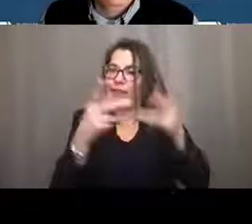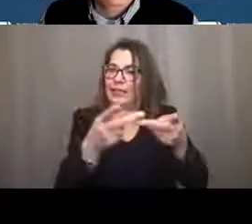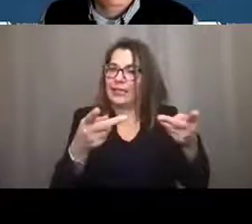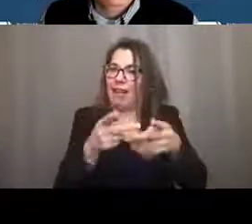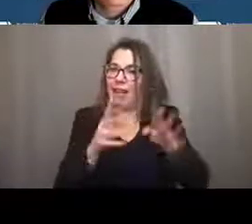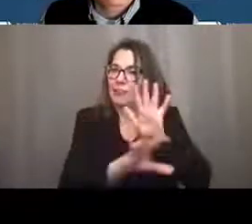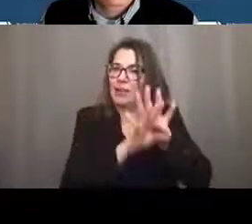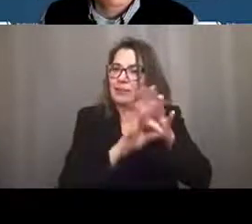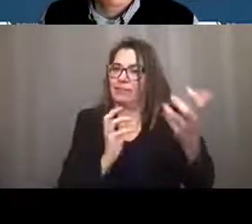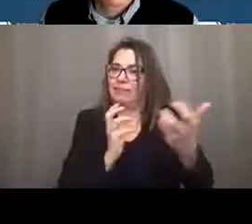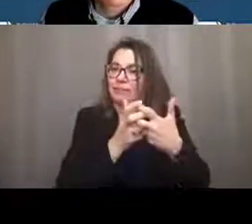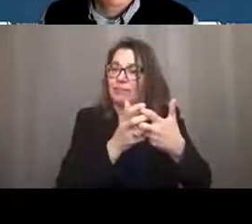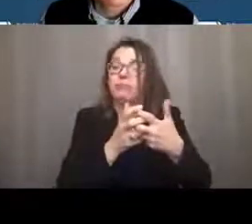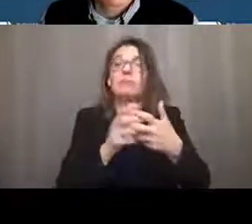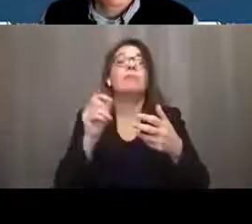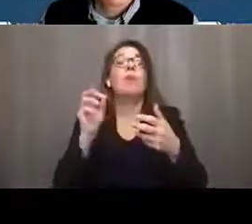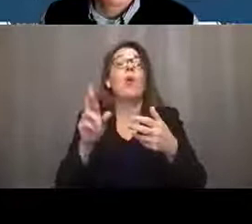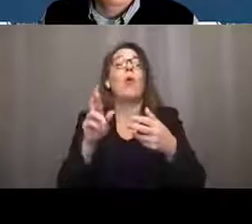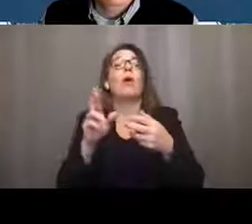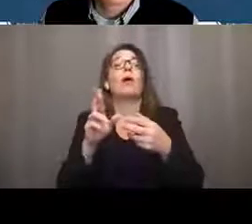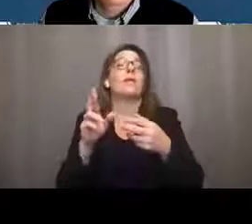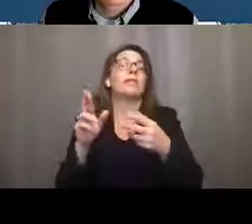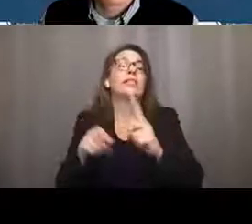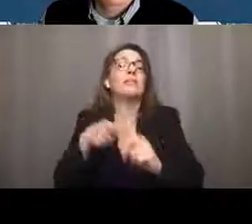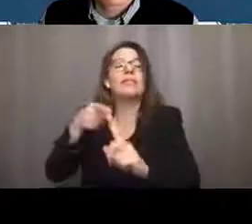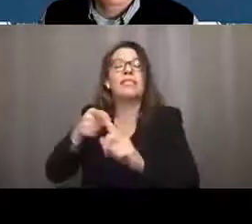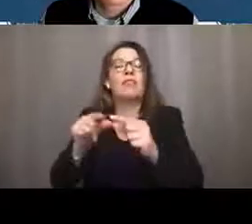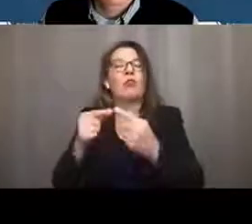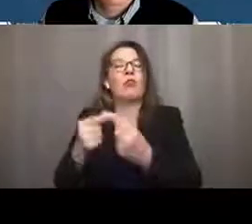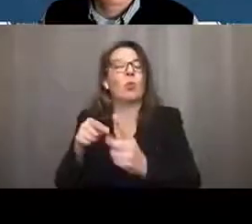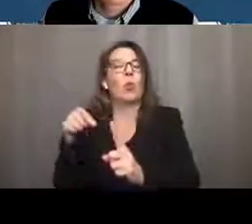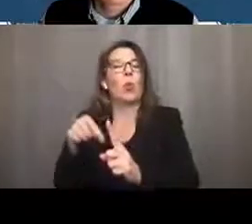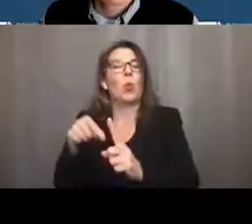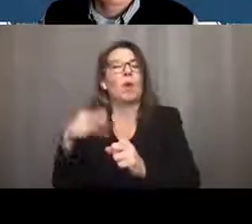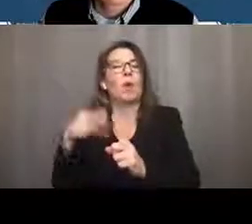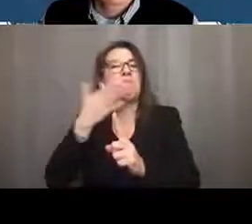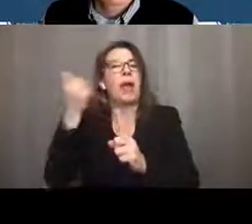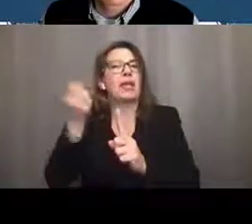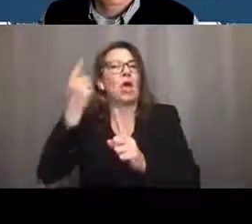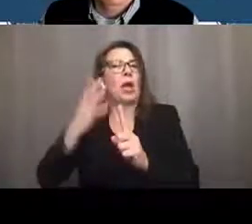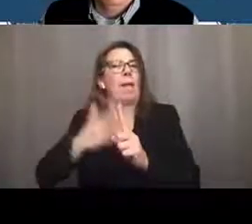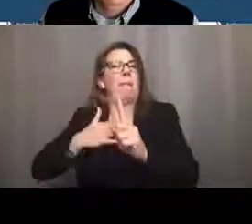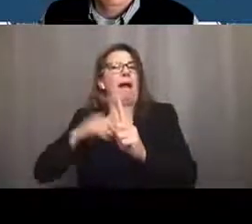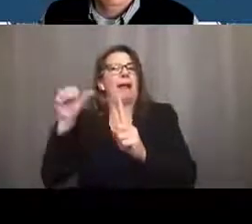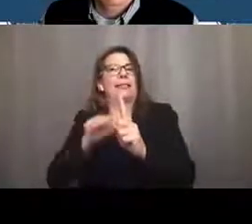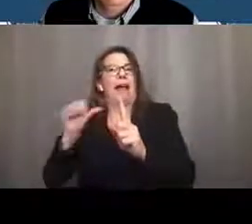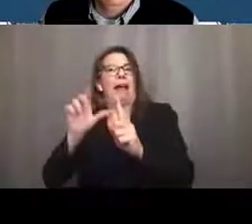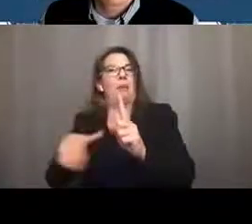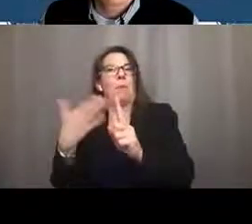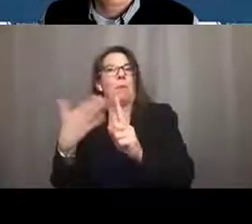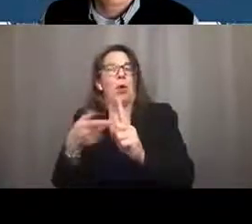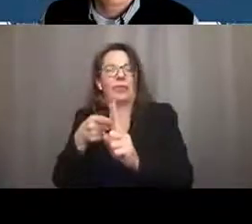a specific review group assignment that you feel would best understand the science that you're proposing in that application.